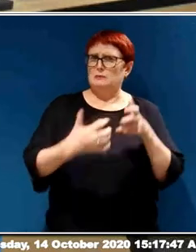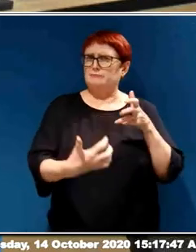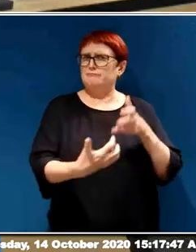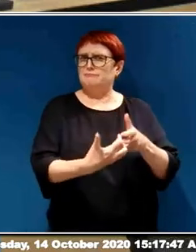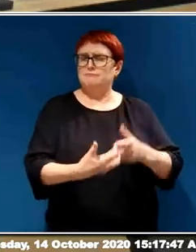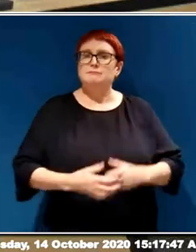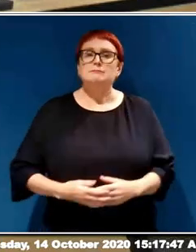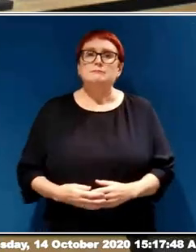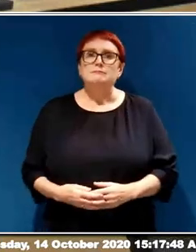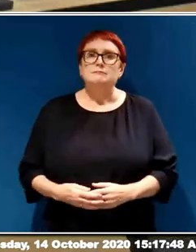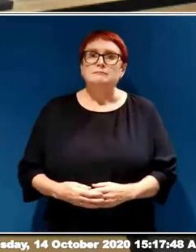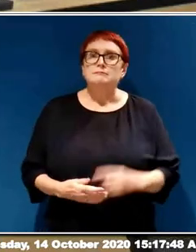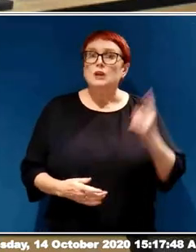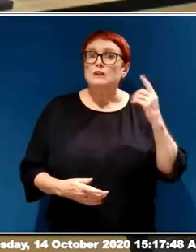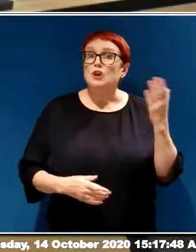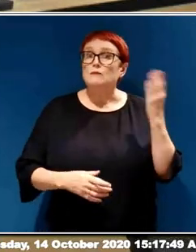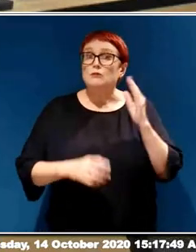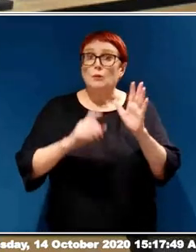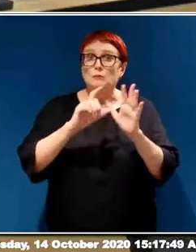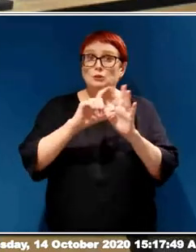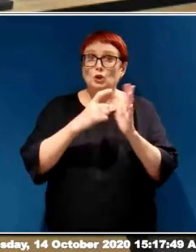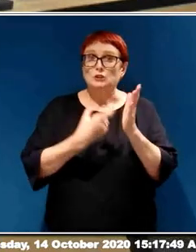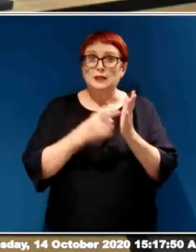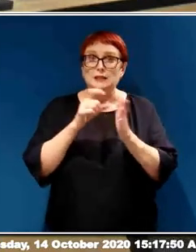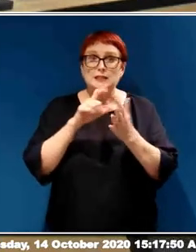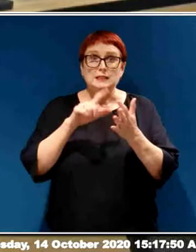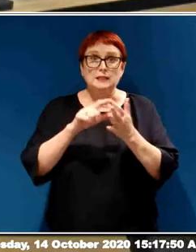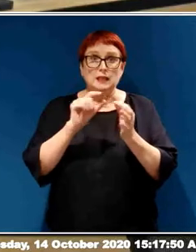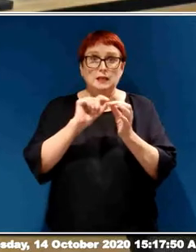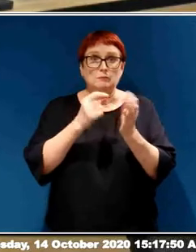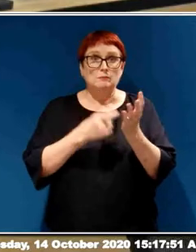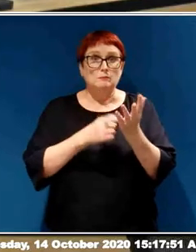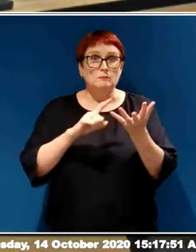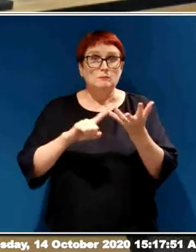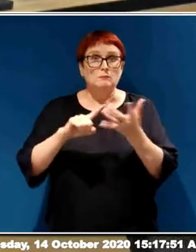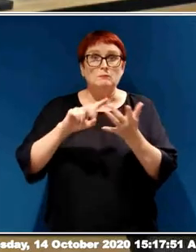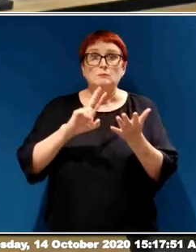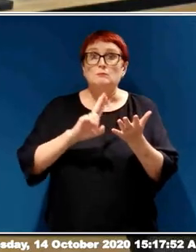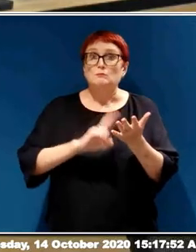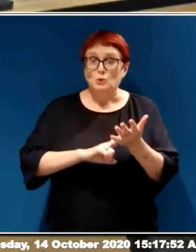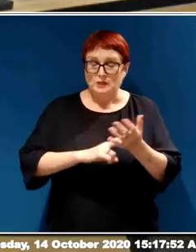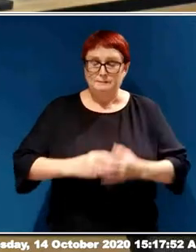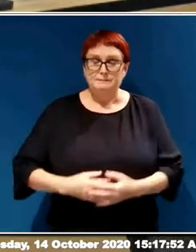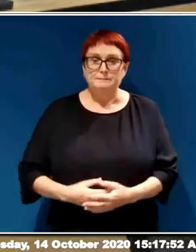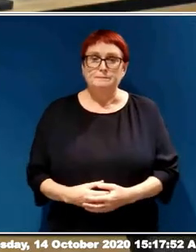Bruin because your statement, of course, does refer to multi-tiered systems of support.